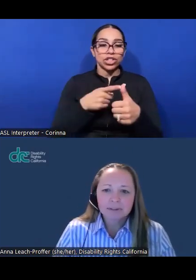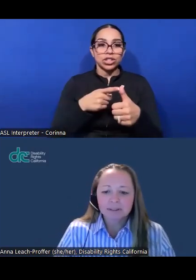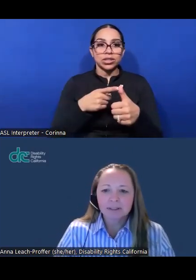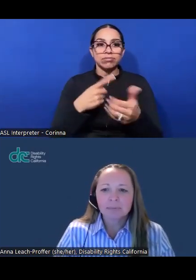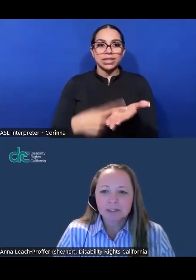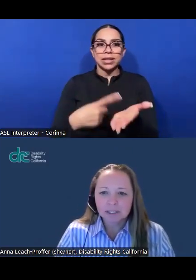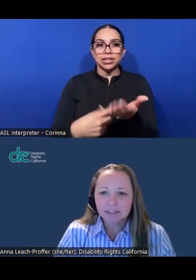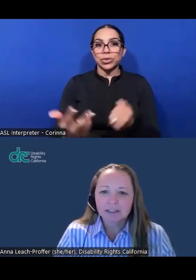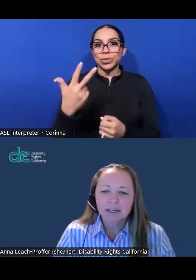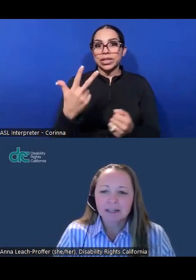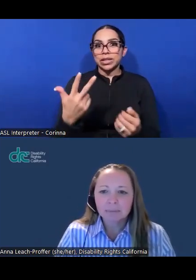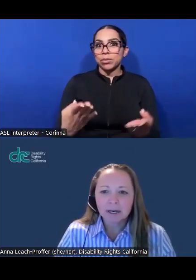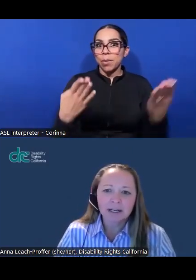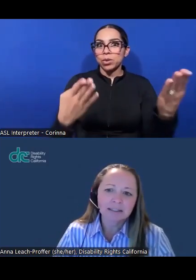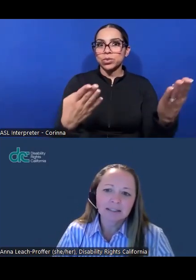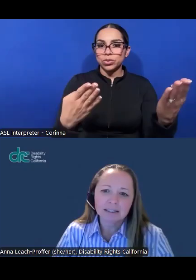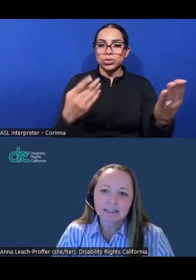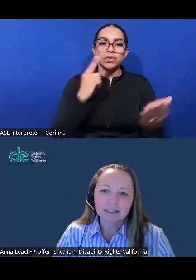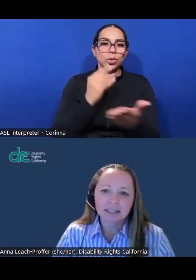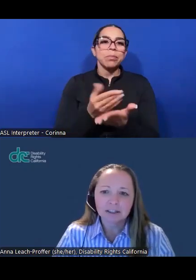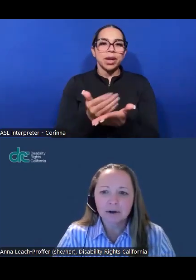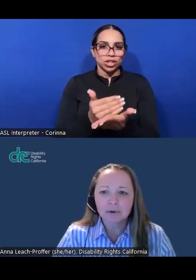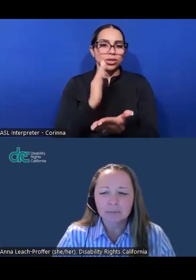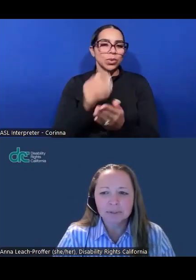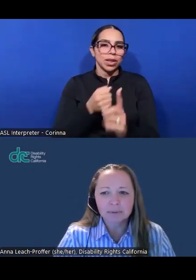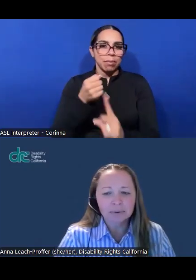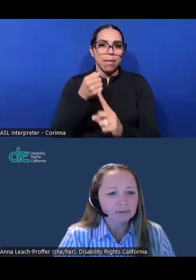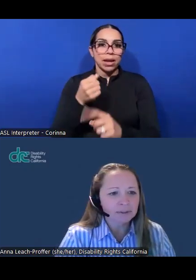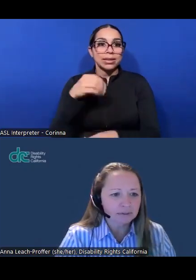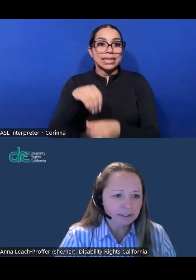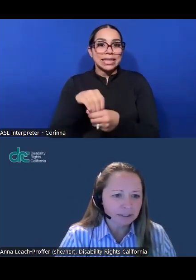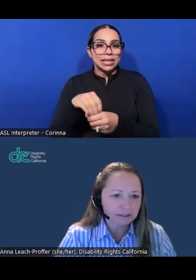in the budget that impact the in-home Supportive Services,